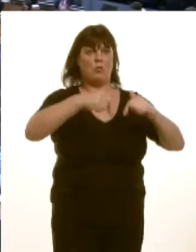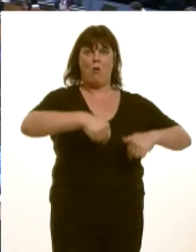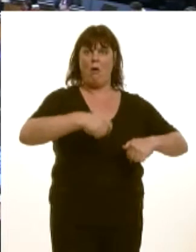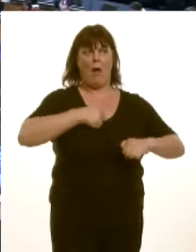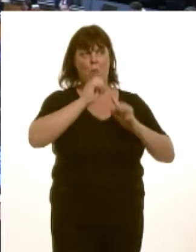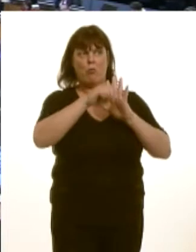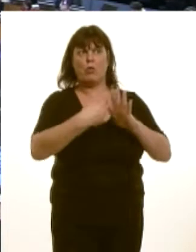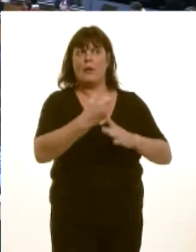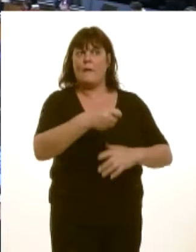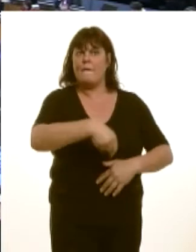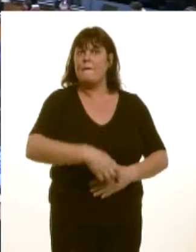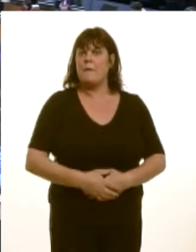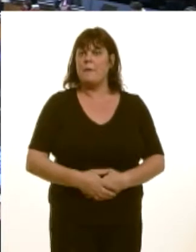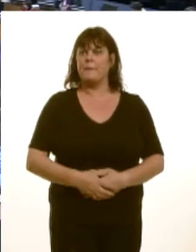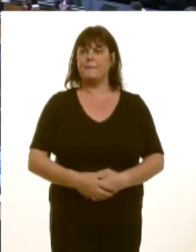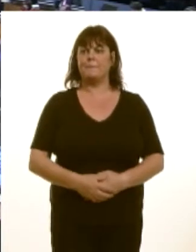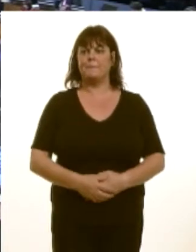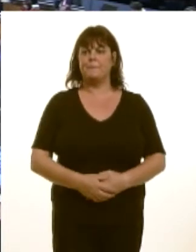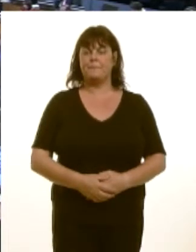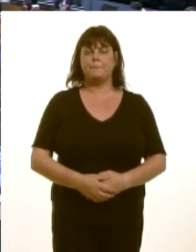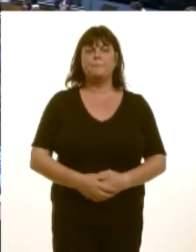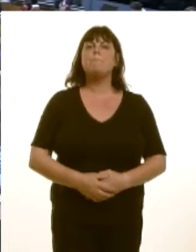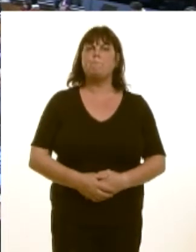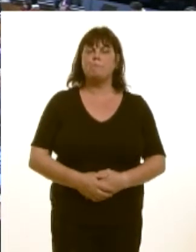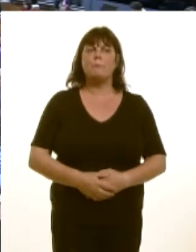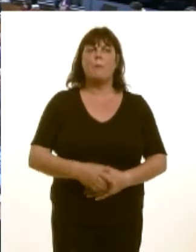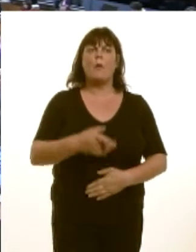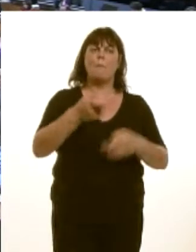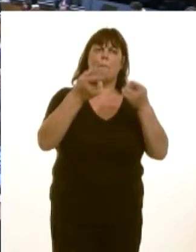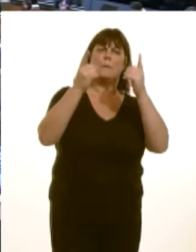Jeff Cuthbert: First Minister, Jobs Growth Wales has been particularly successful within